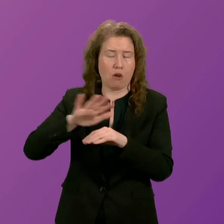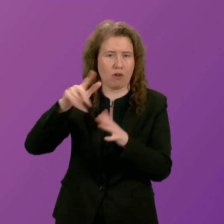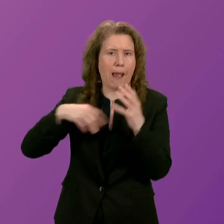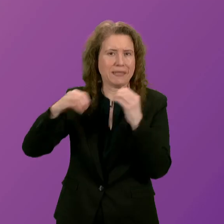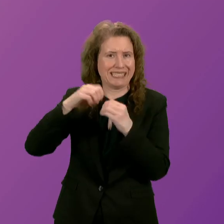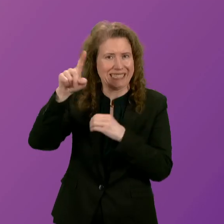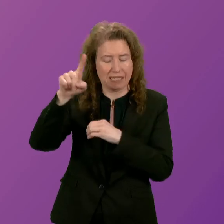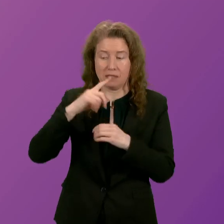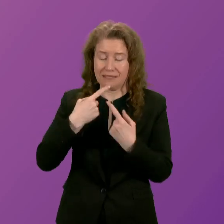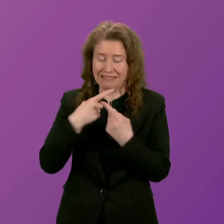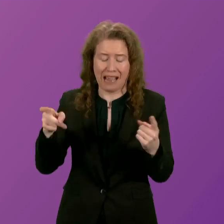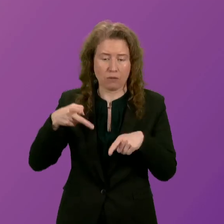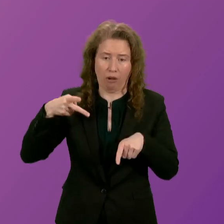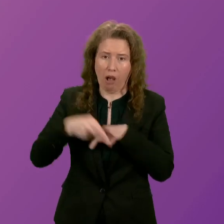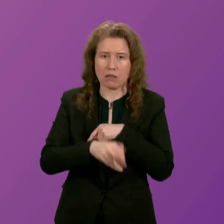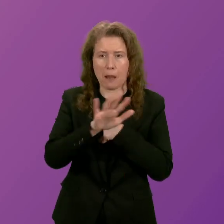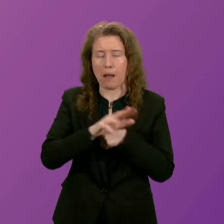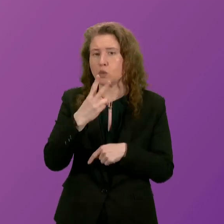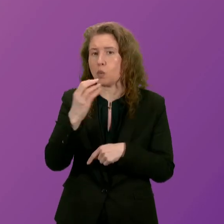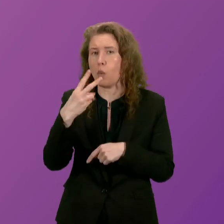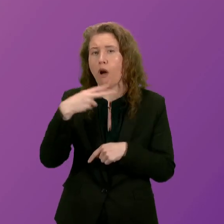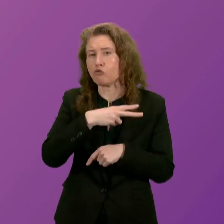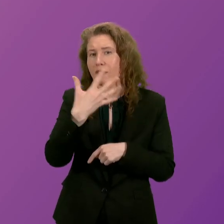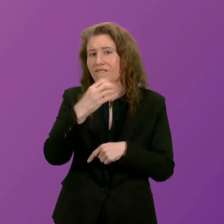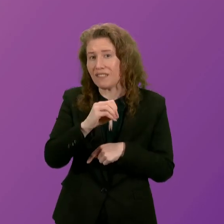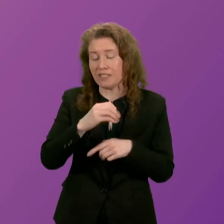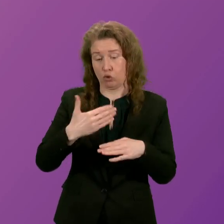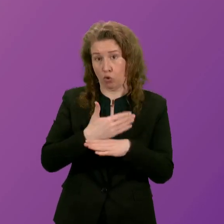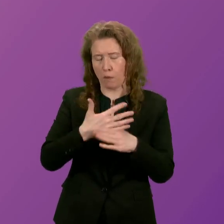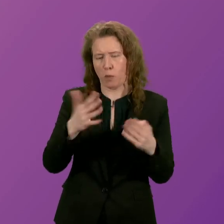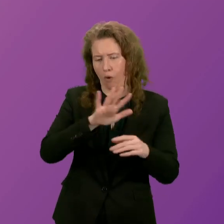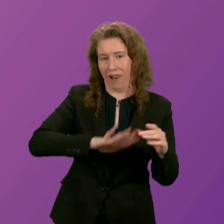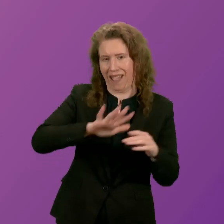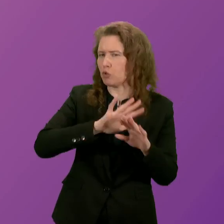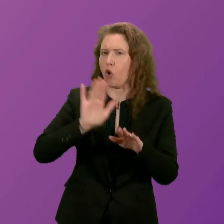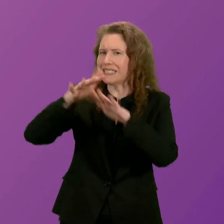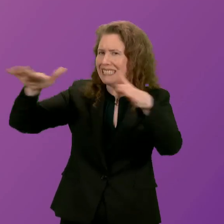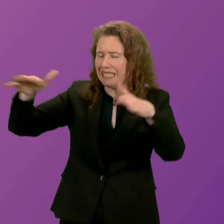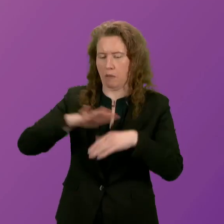has announced that it will cut around 250 onshore jobs in Scotland. It has put the